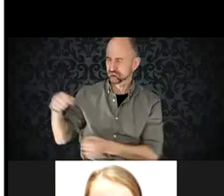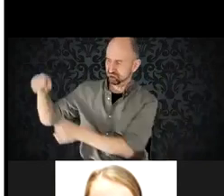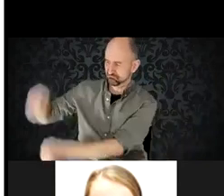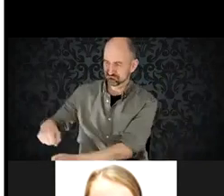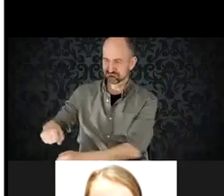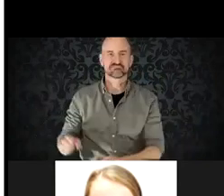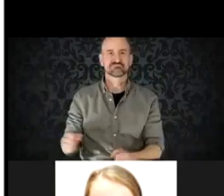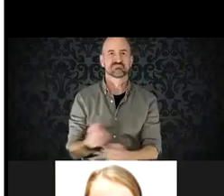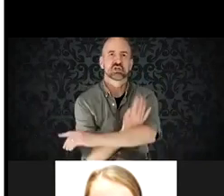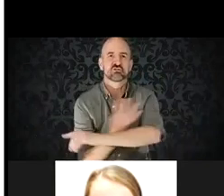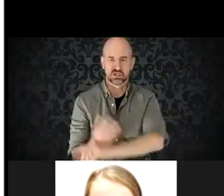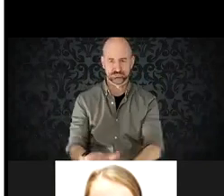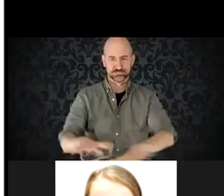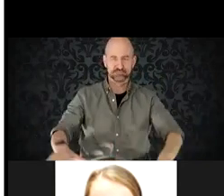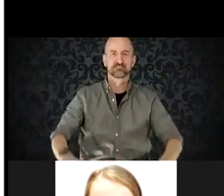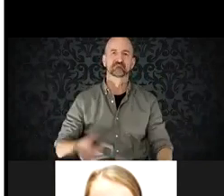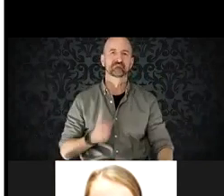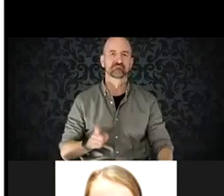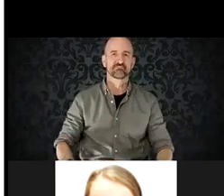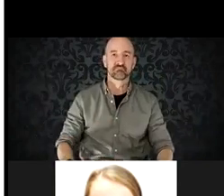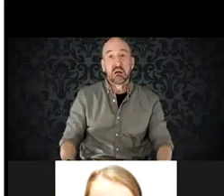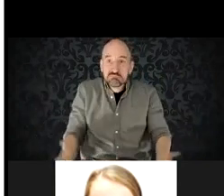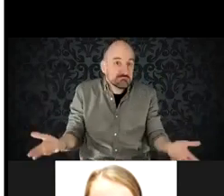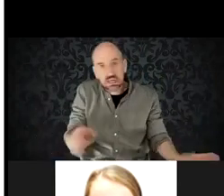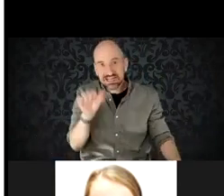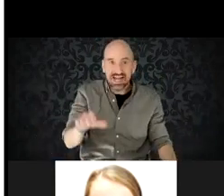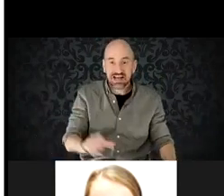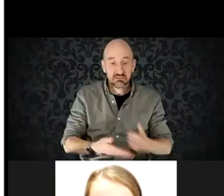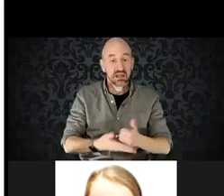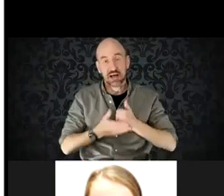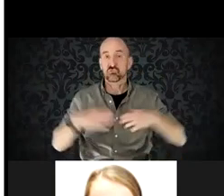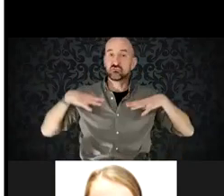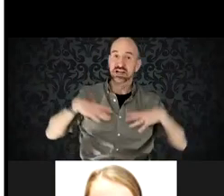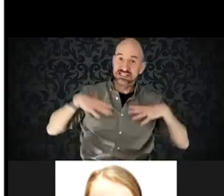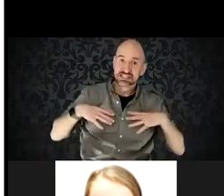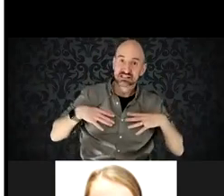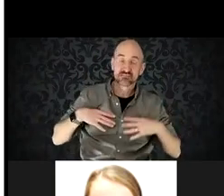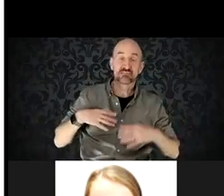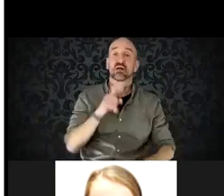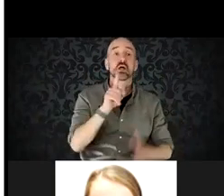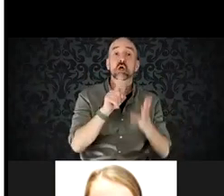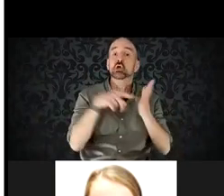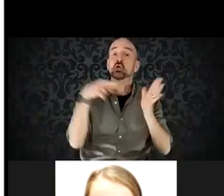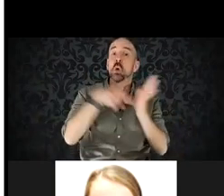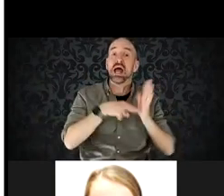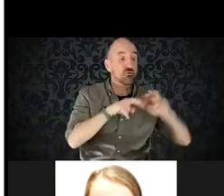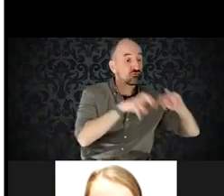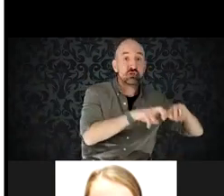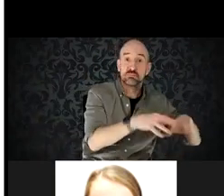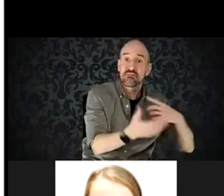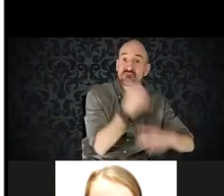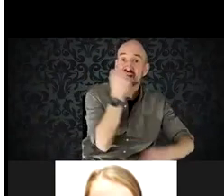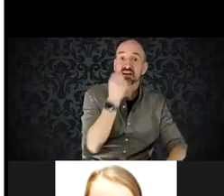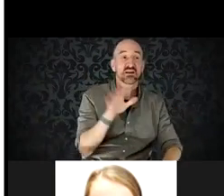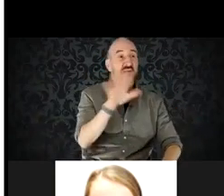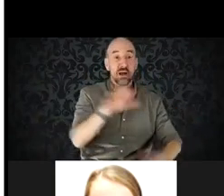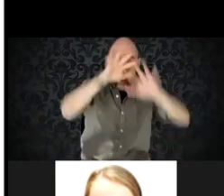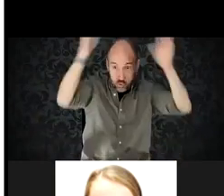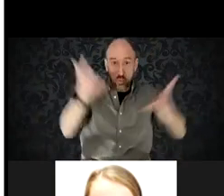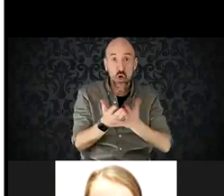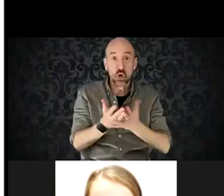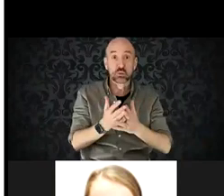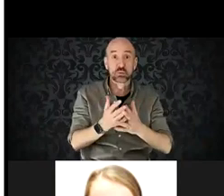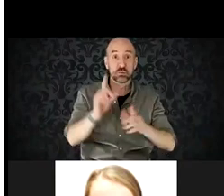boards, containers over bringing-- brimming with